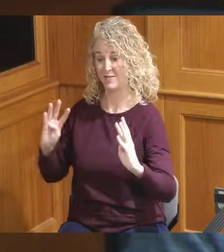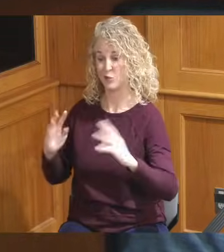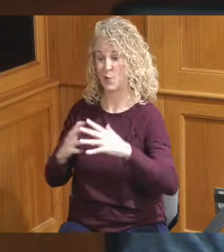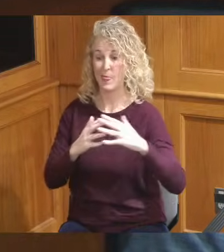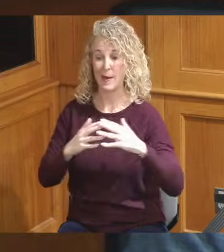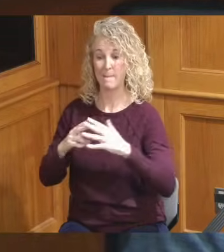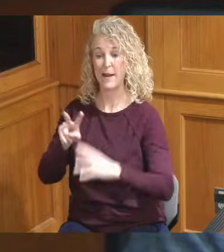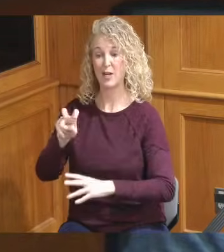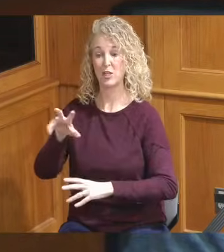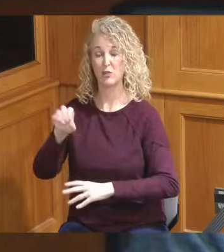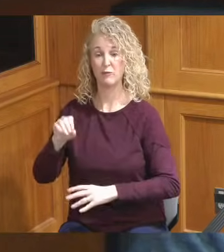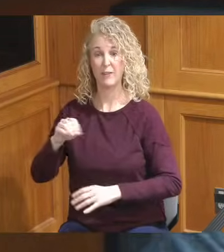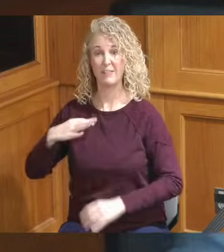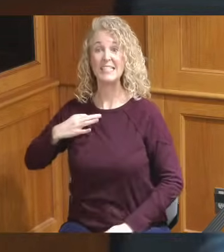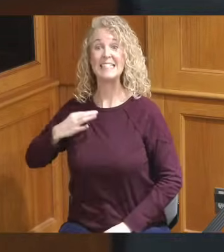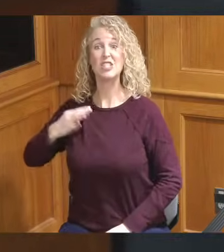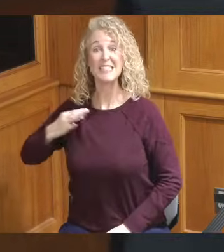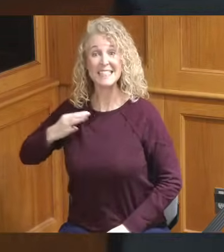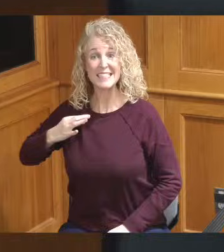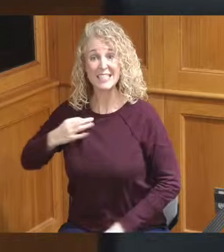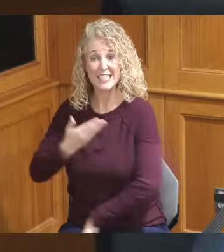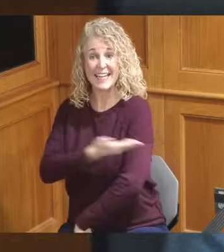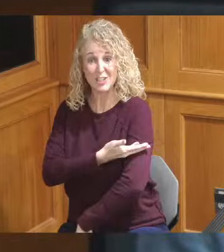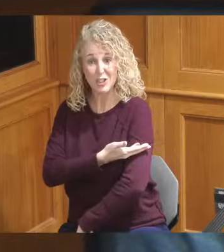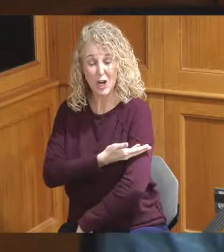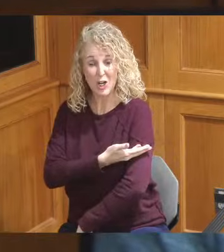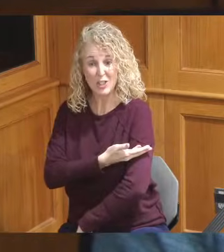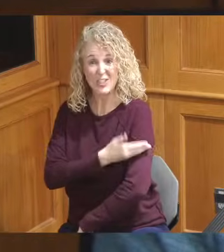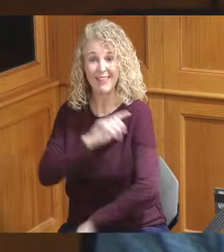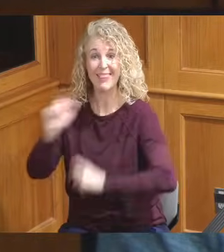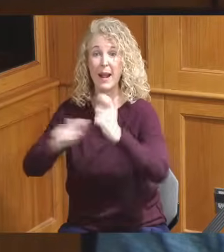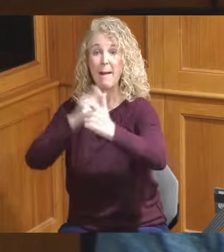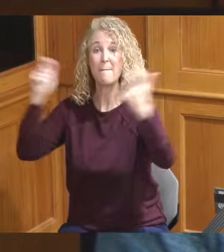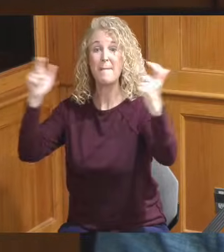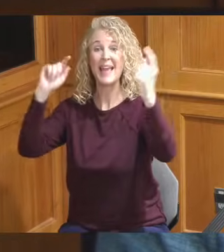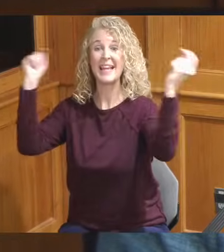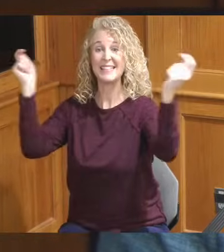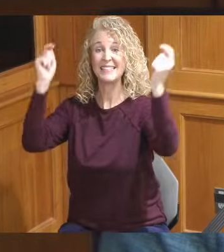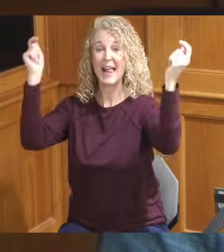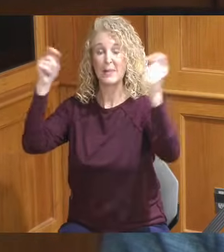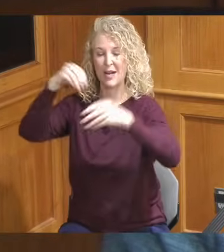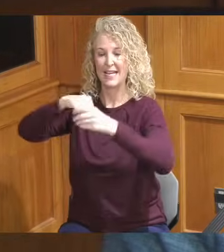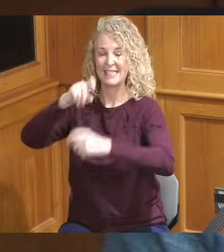sweatshirts or t-shirts on. And then they had a big celebration in the Eagles lodge afterwards.